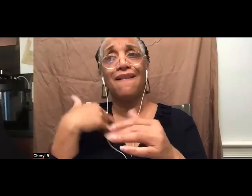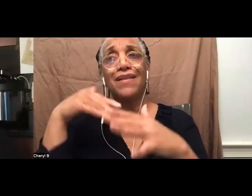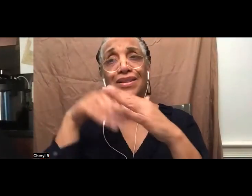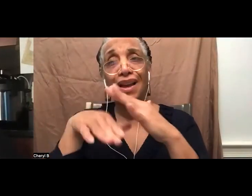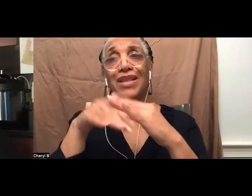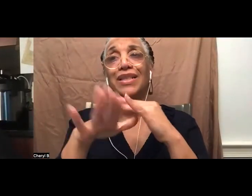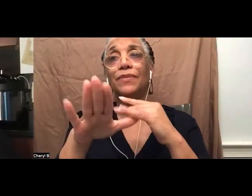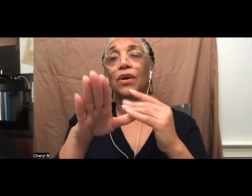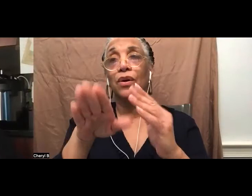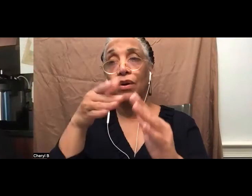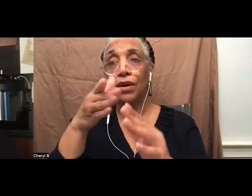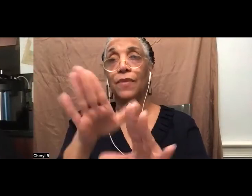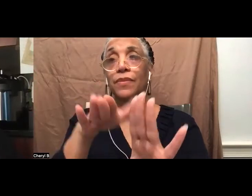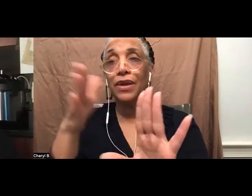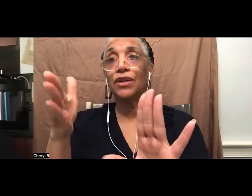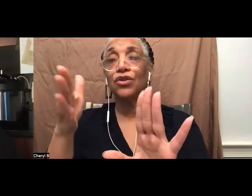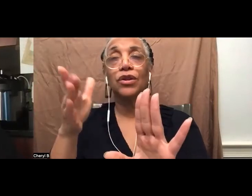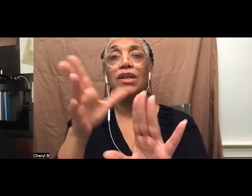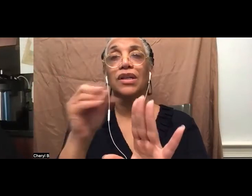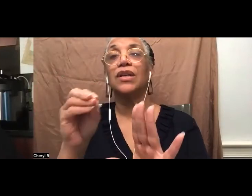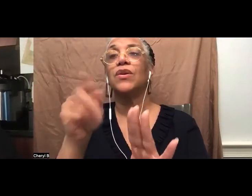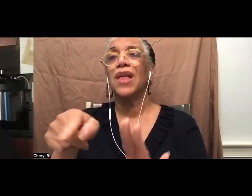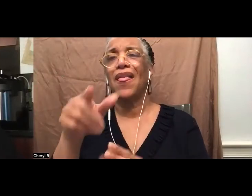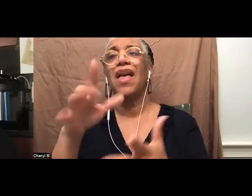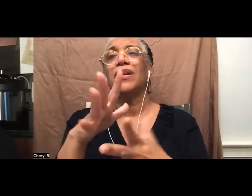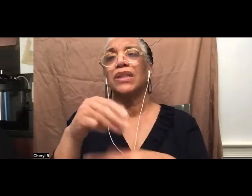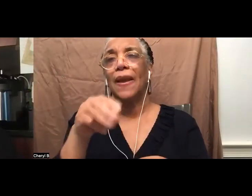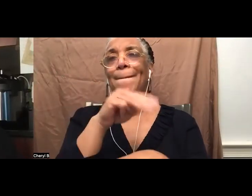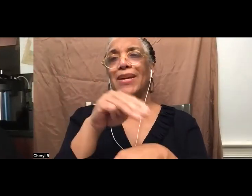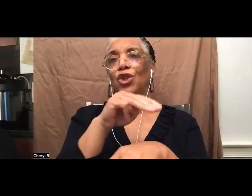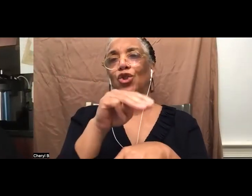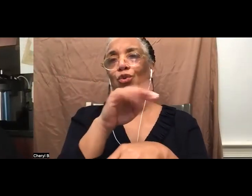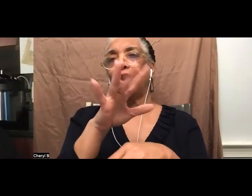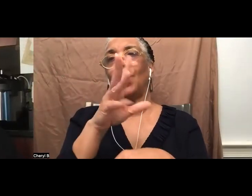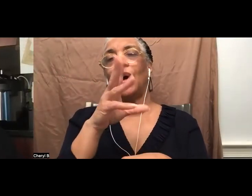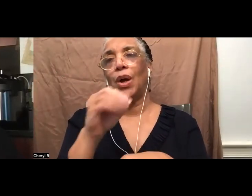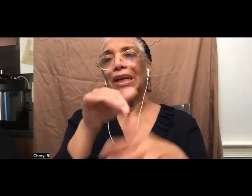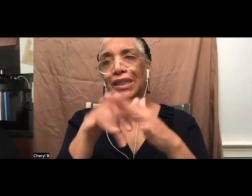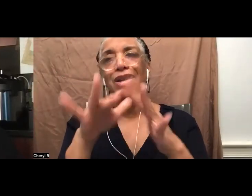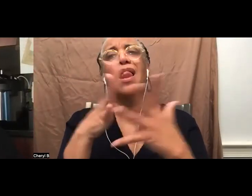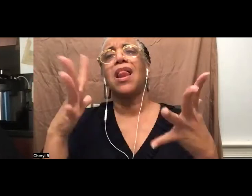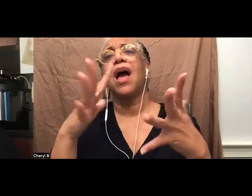the ministerial entrance which means there was way more security there and a lot of disabled people were being